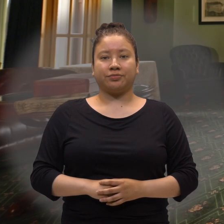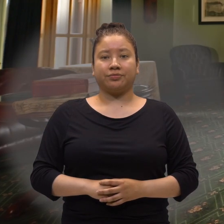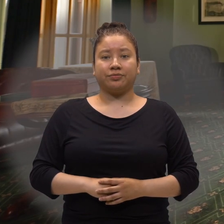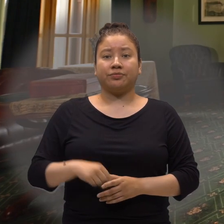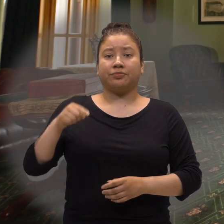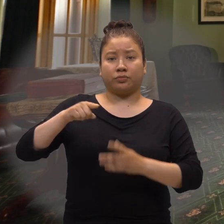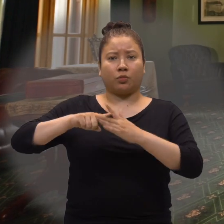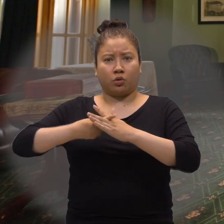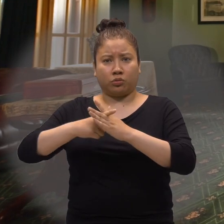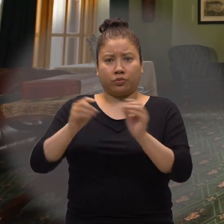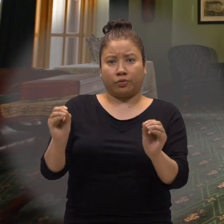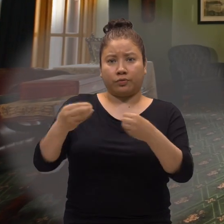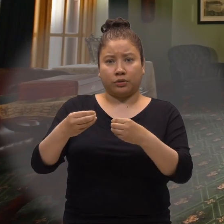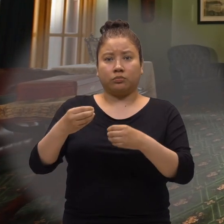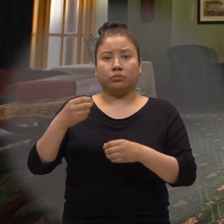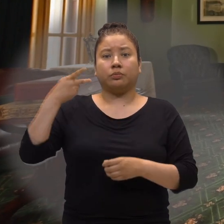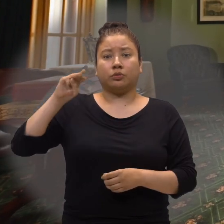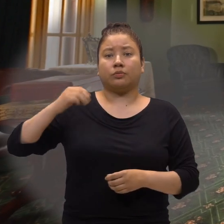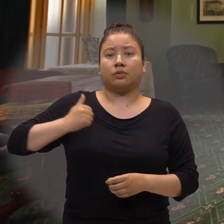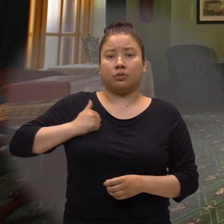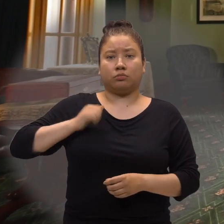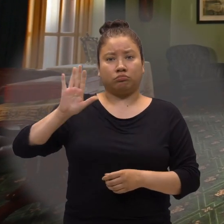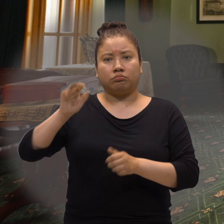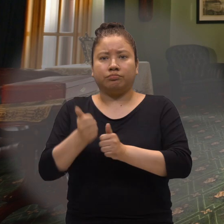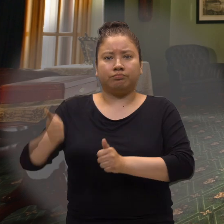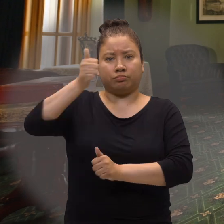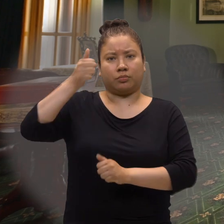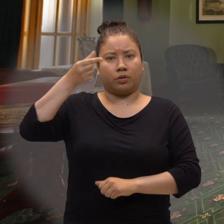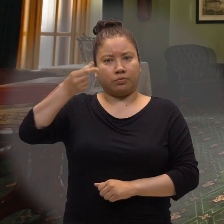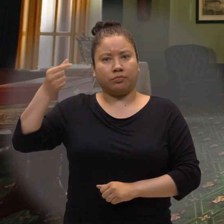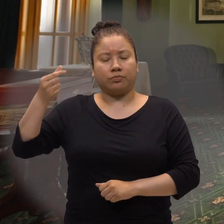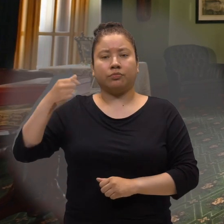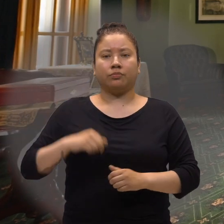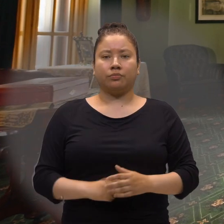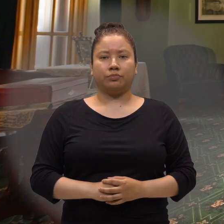Down the hall, we find the original office of the Prime Minister, Canada's head of government.